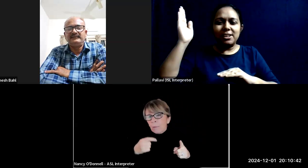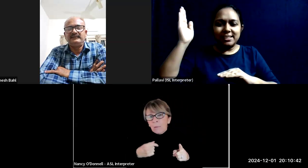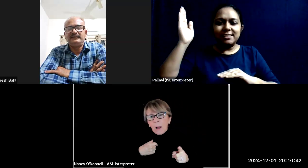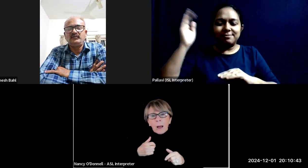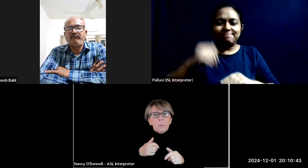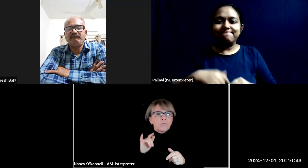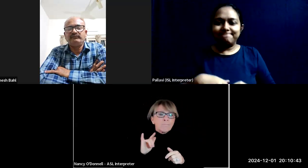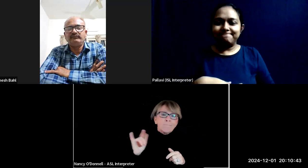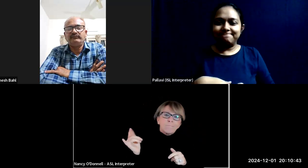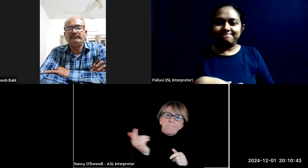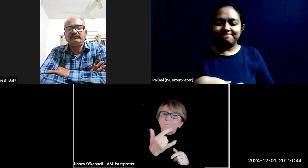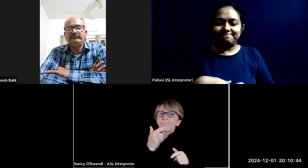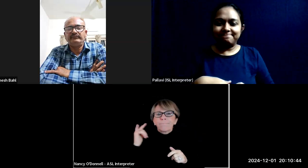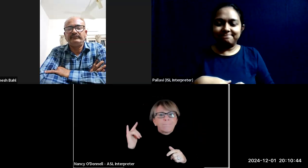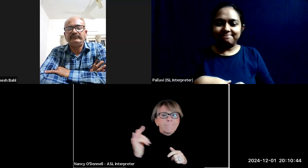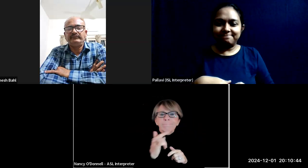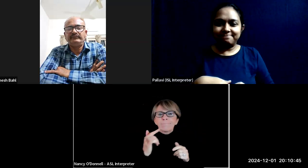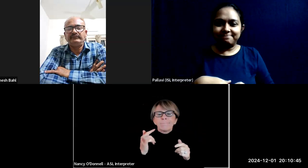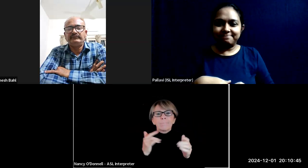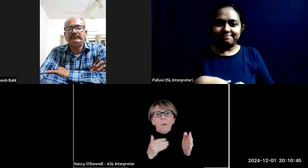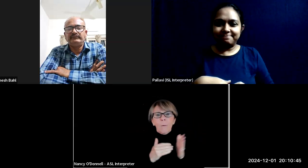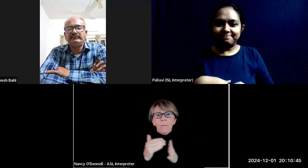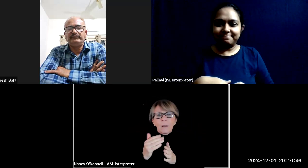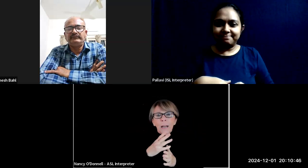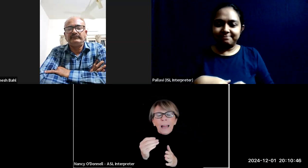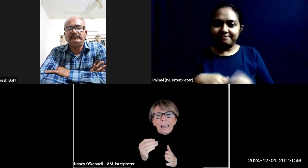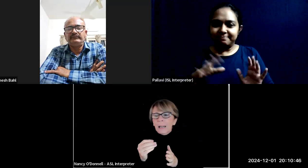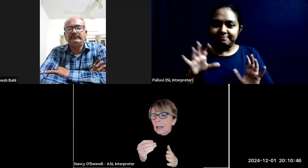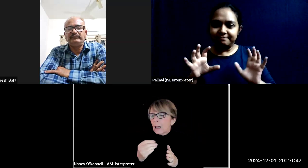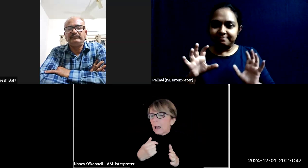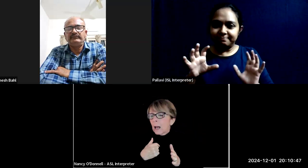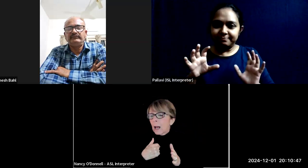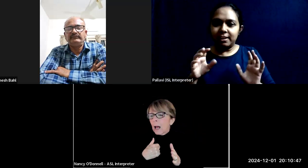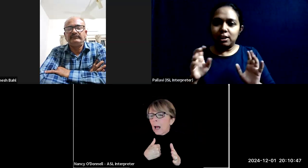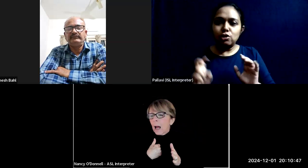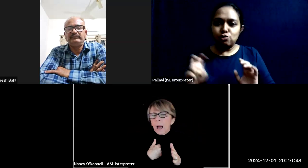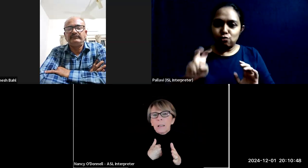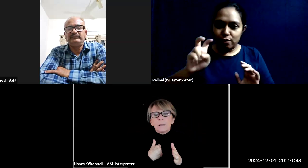I was stuck. That's why